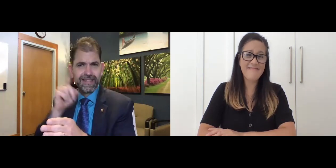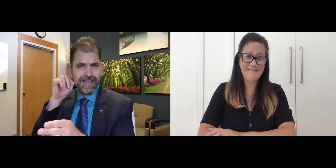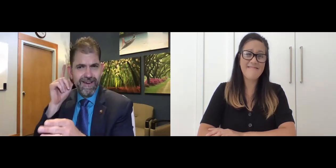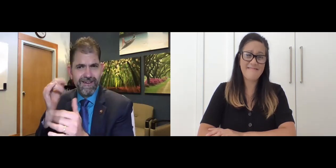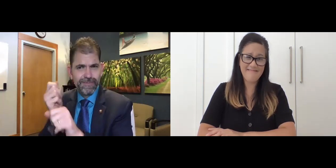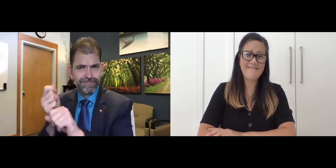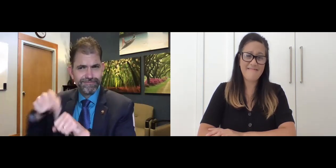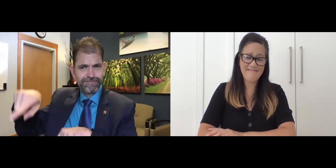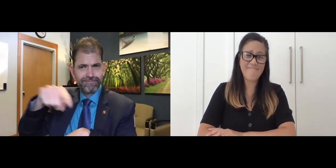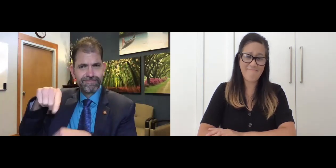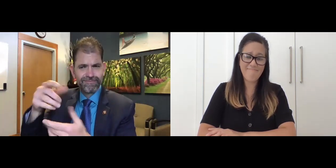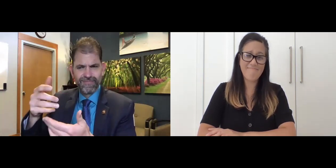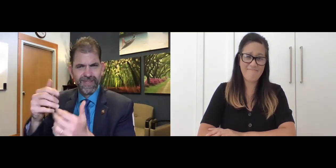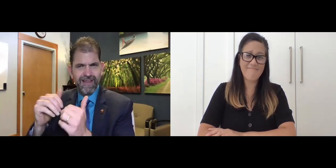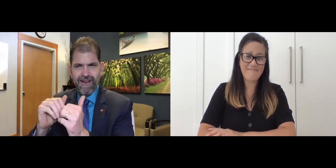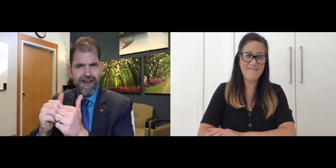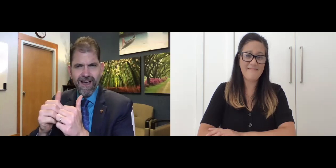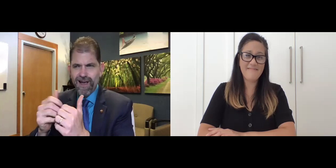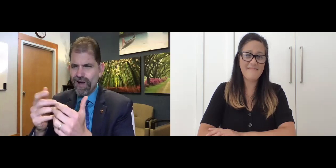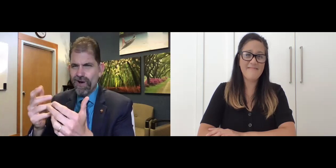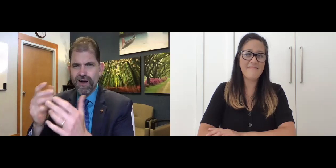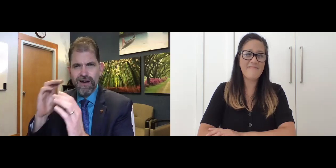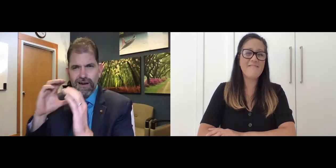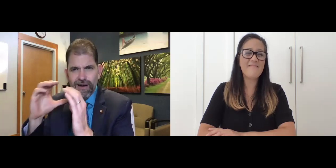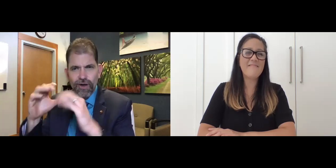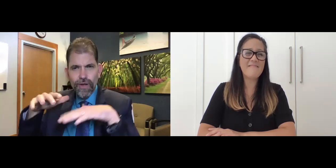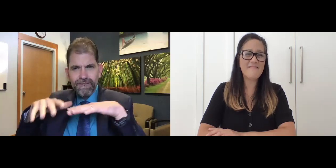and then there's the deaf world of baseball